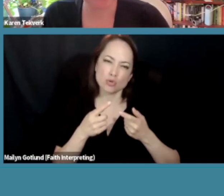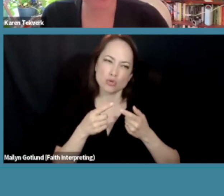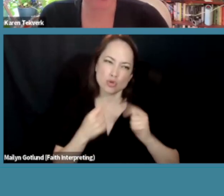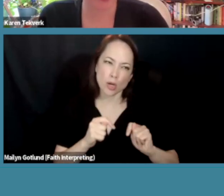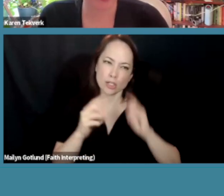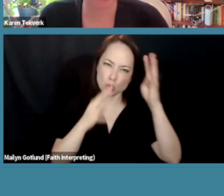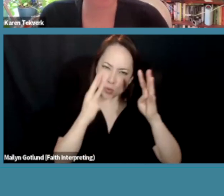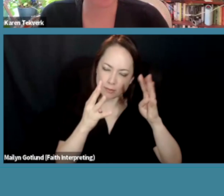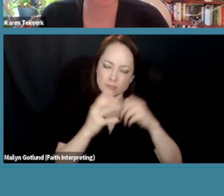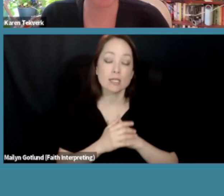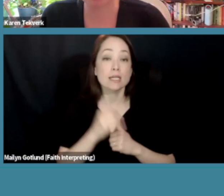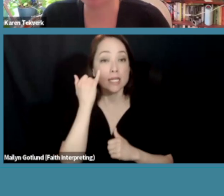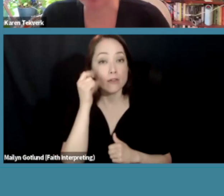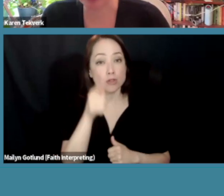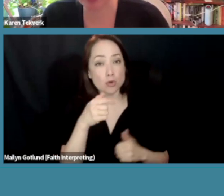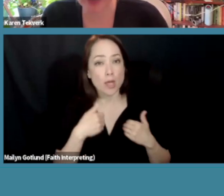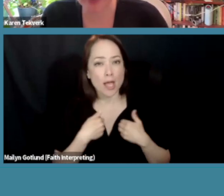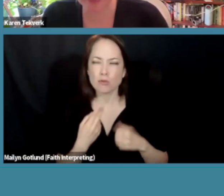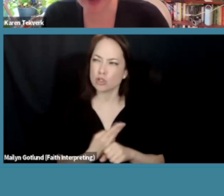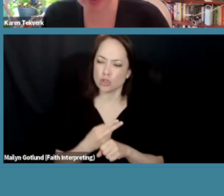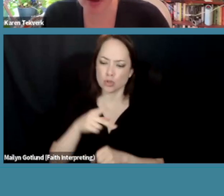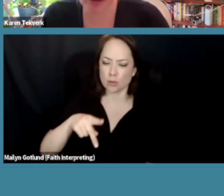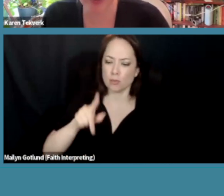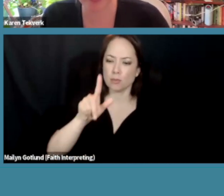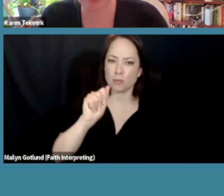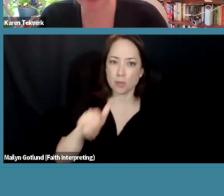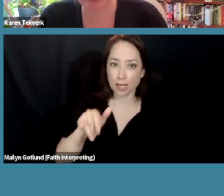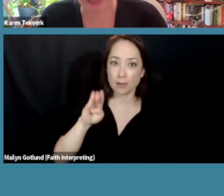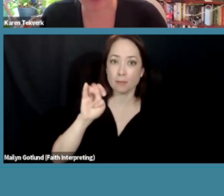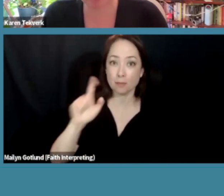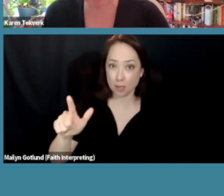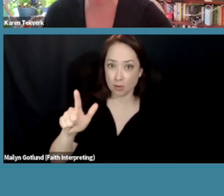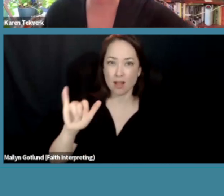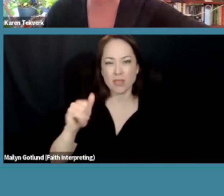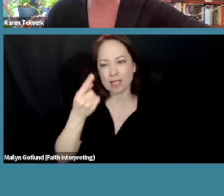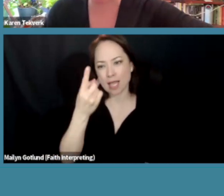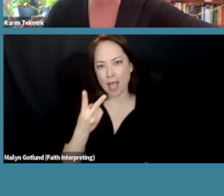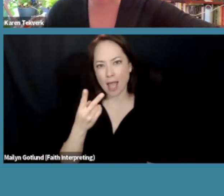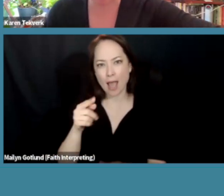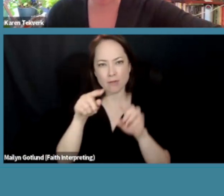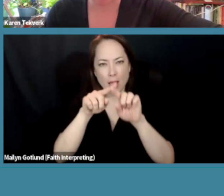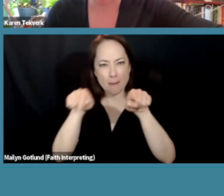Let's say that you have, let's use a Playbill as an example. That's often like a half-page-sized booklet.